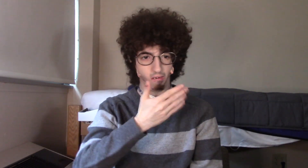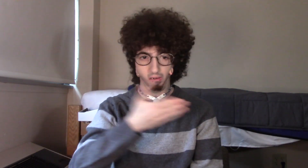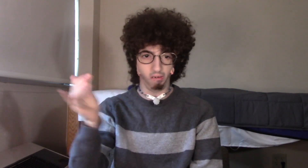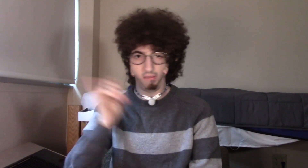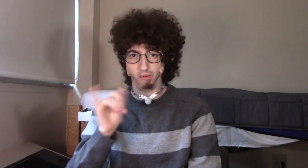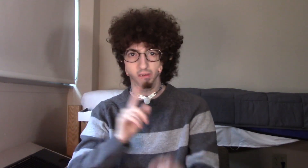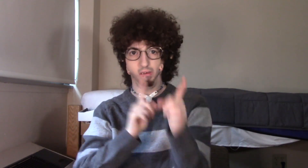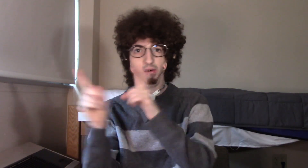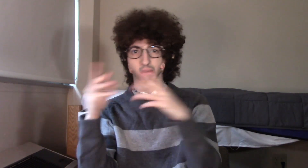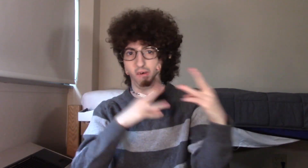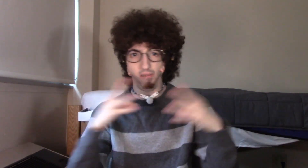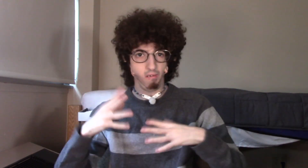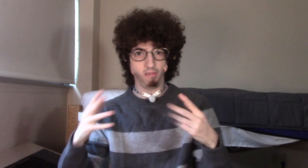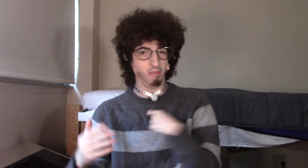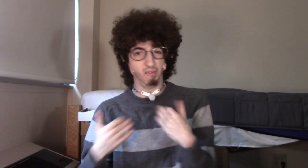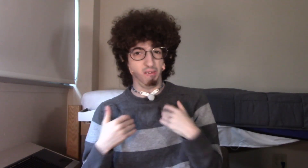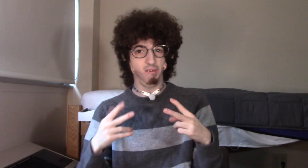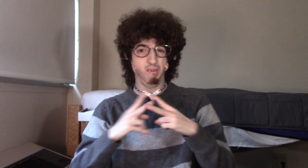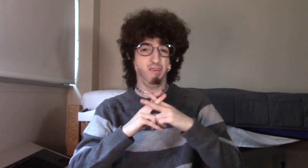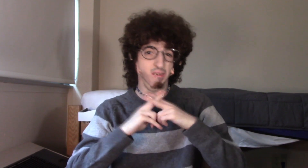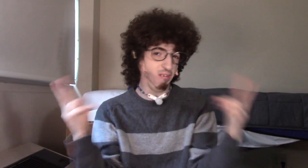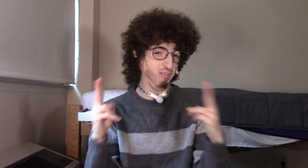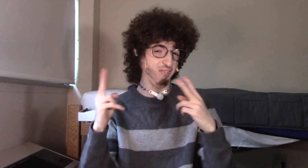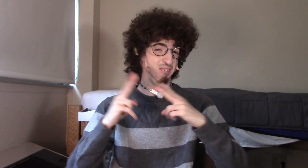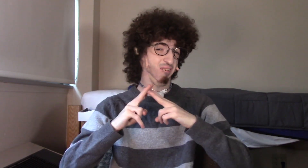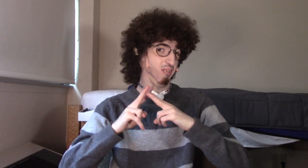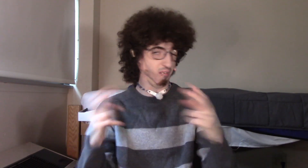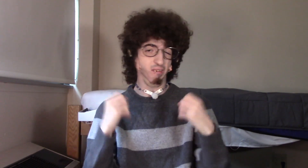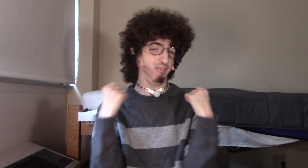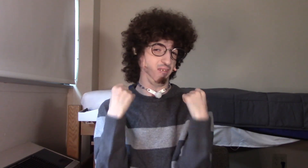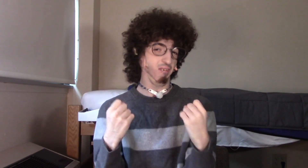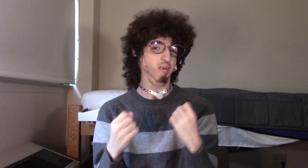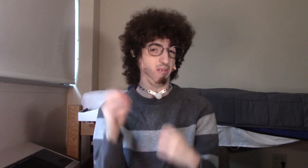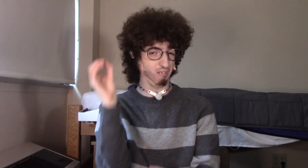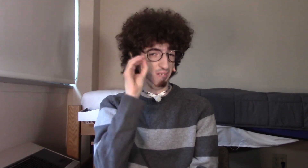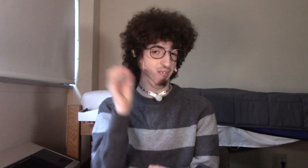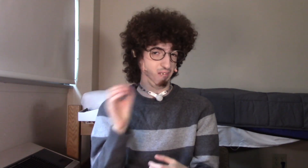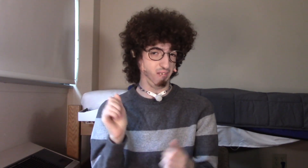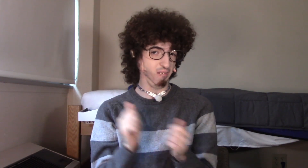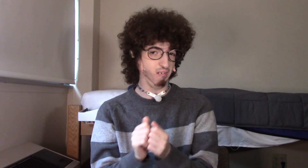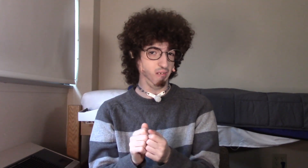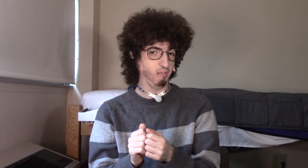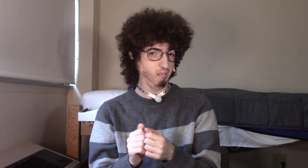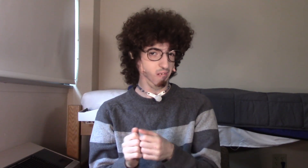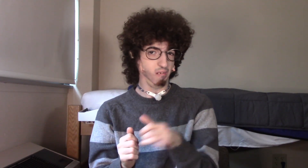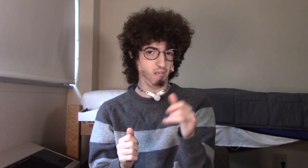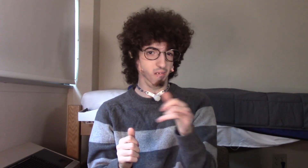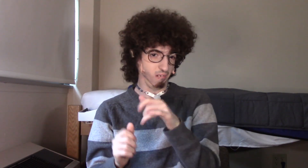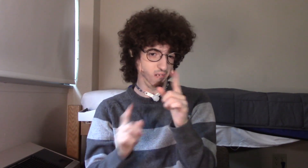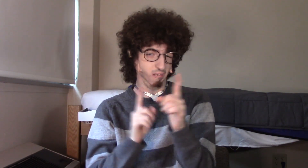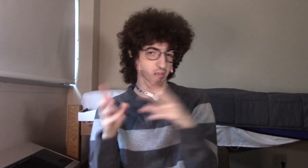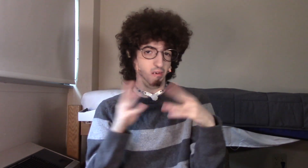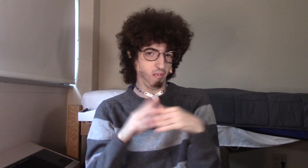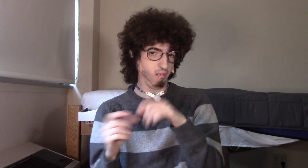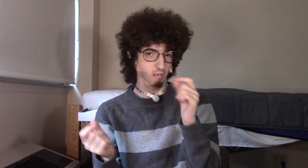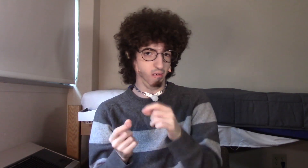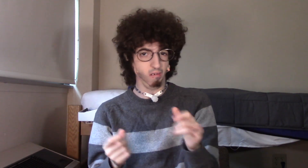Stuff like Star Wars. I have very. very, strong opinions with Star Wars in particular